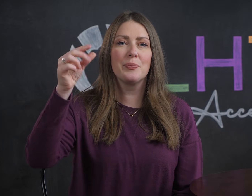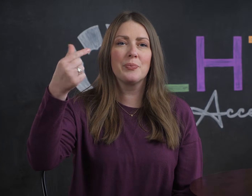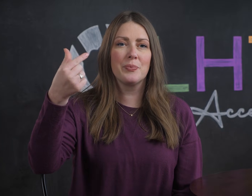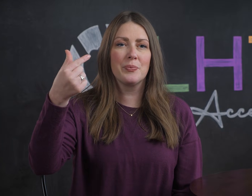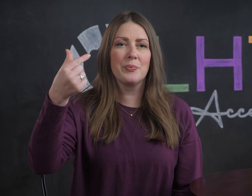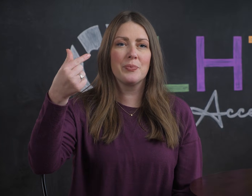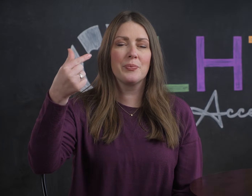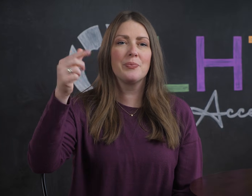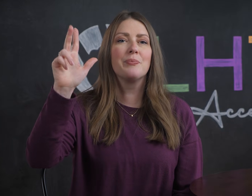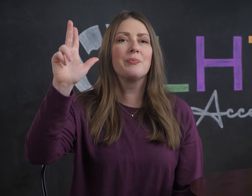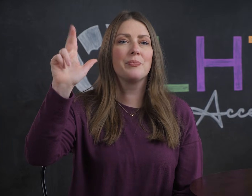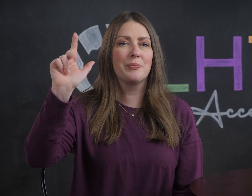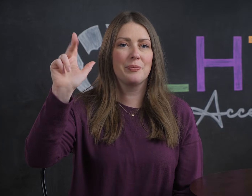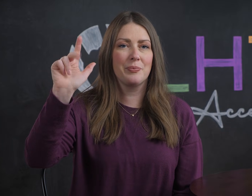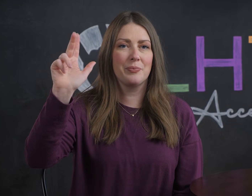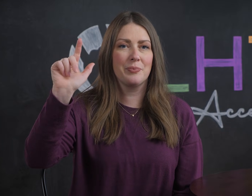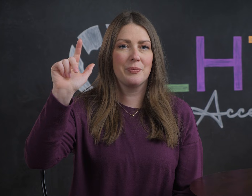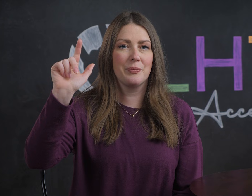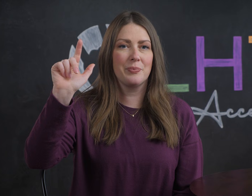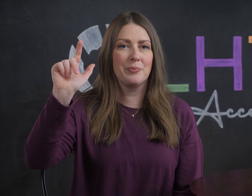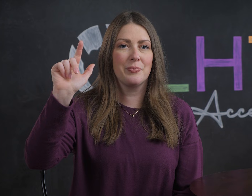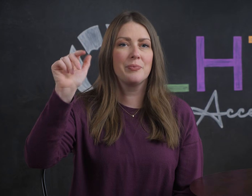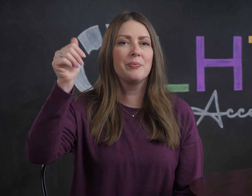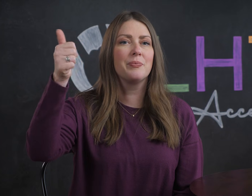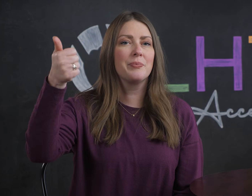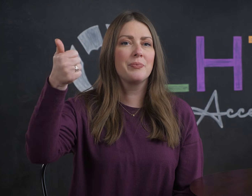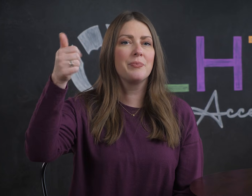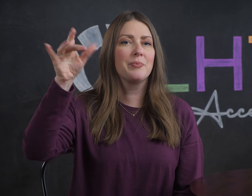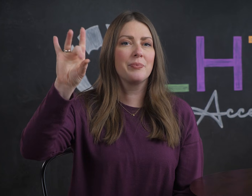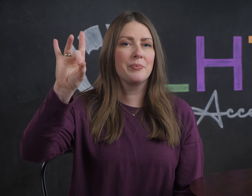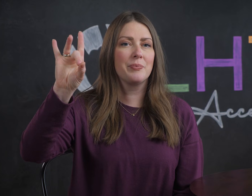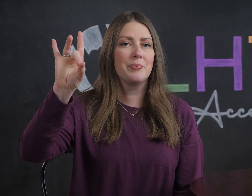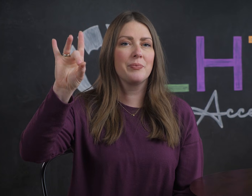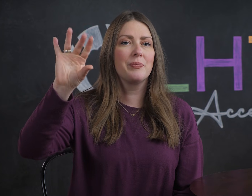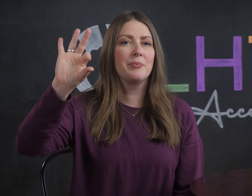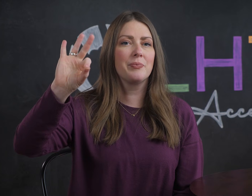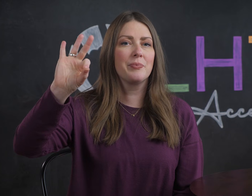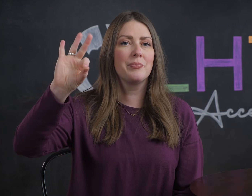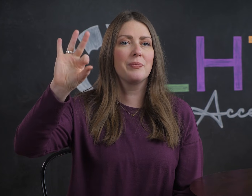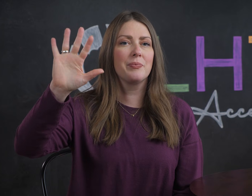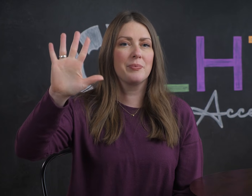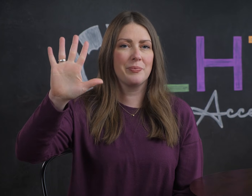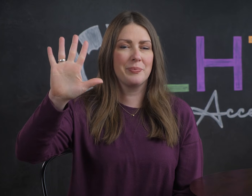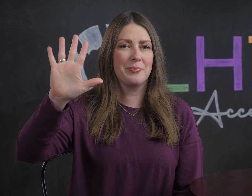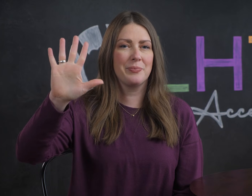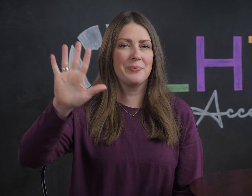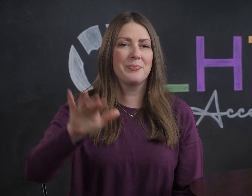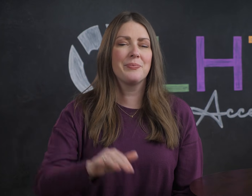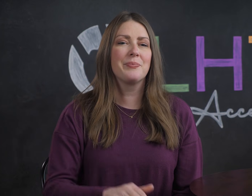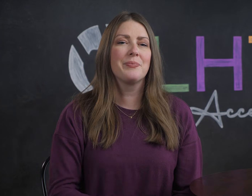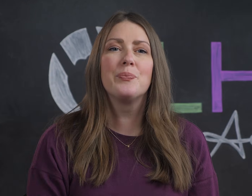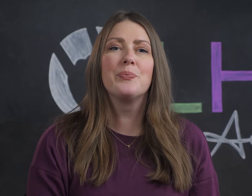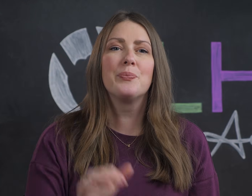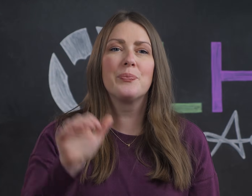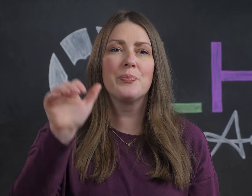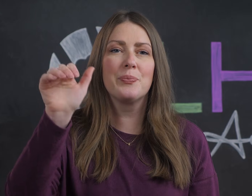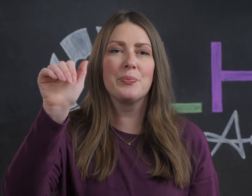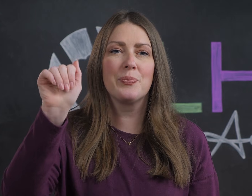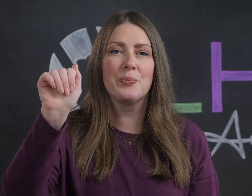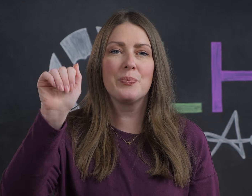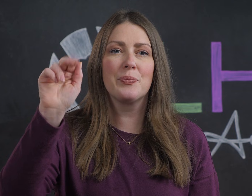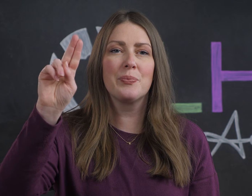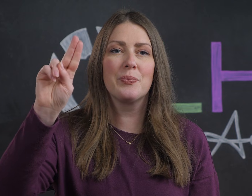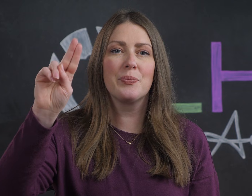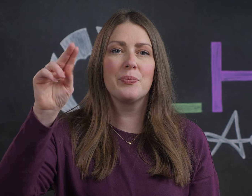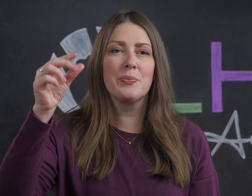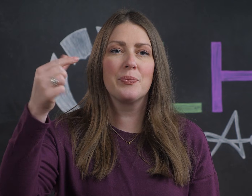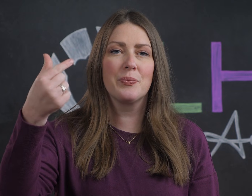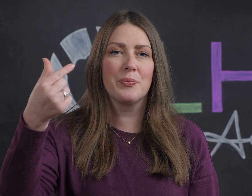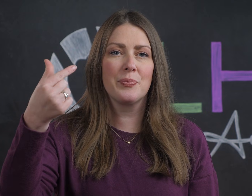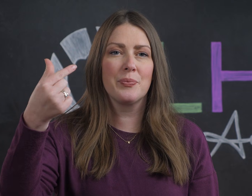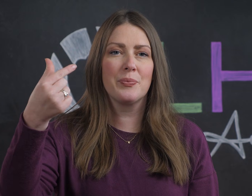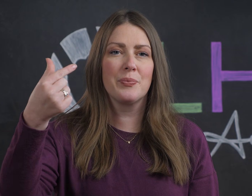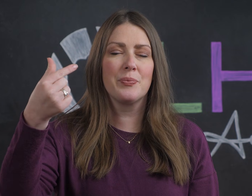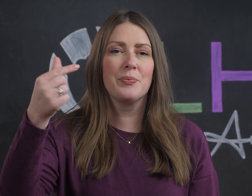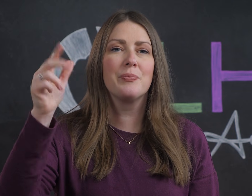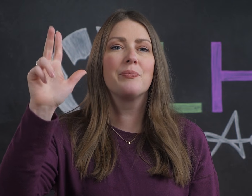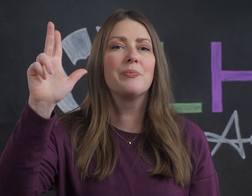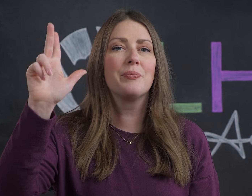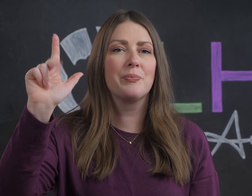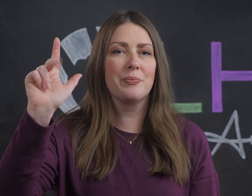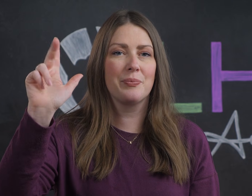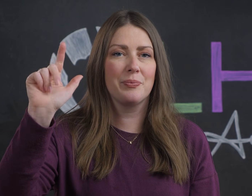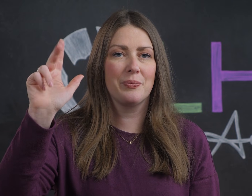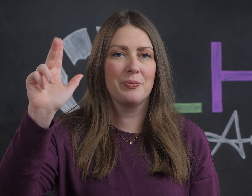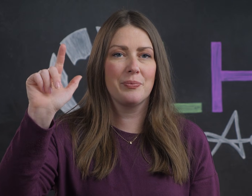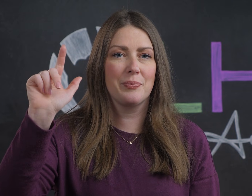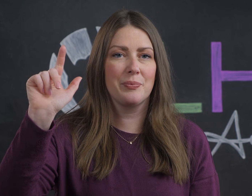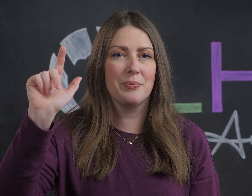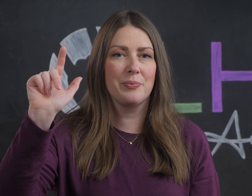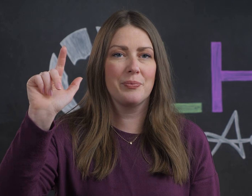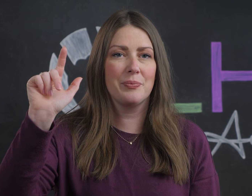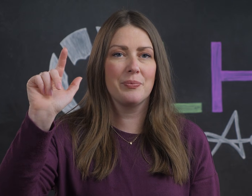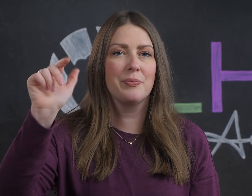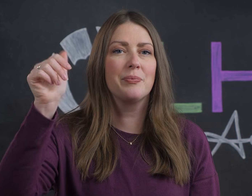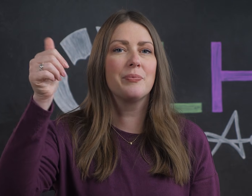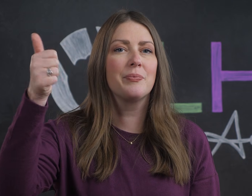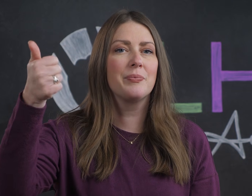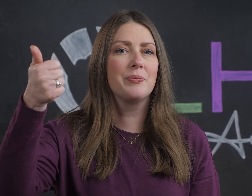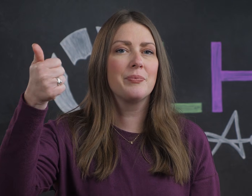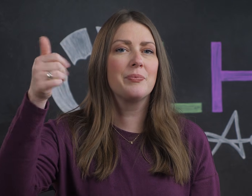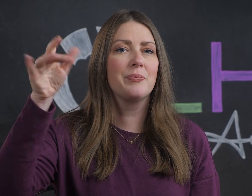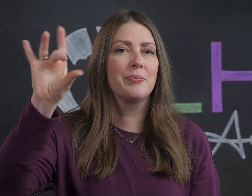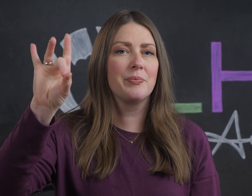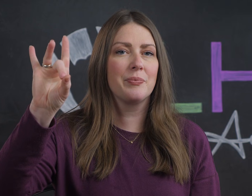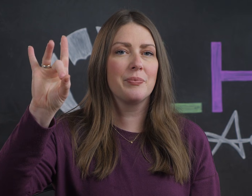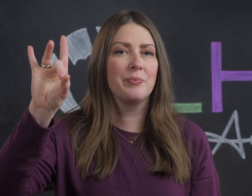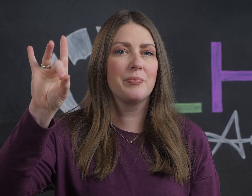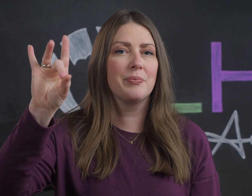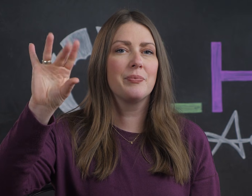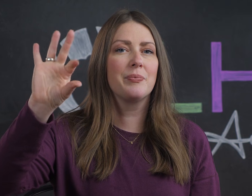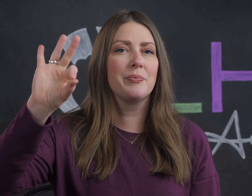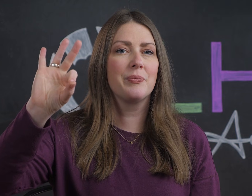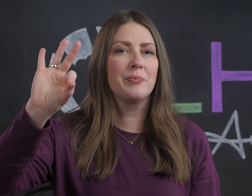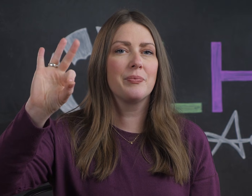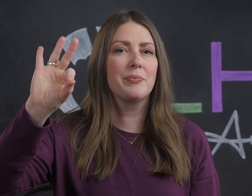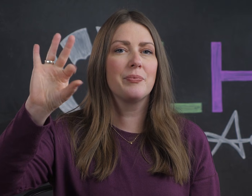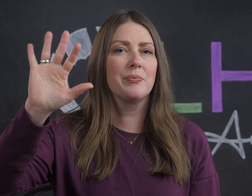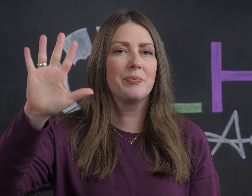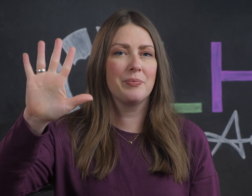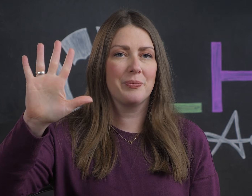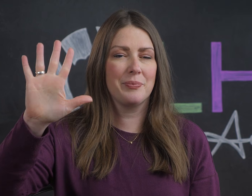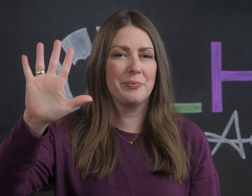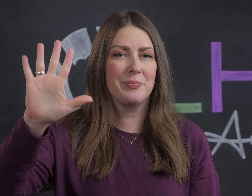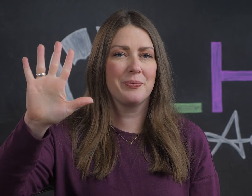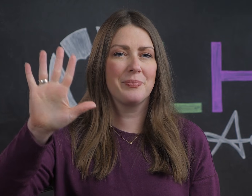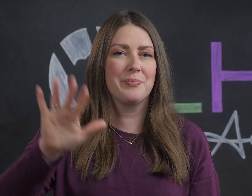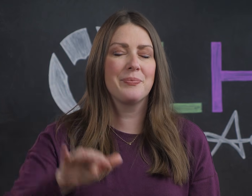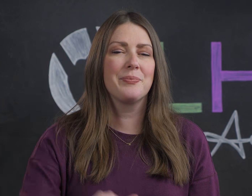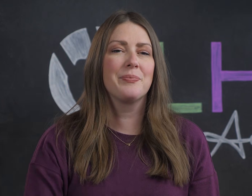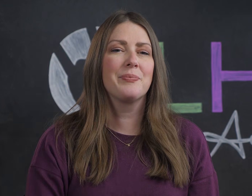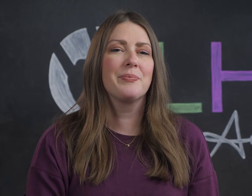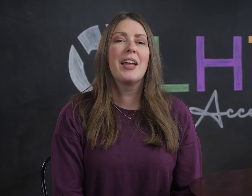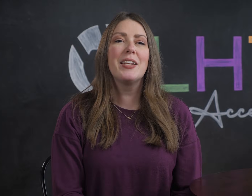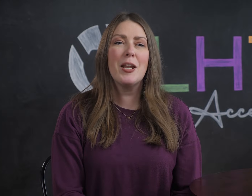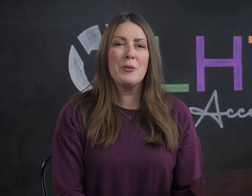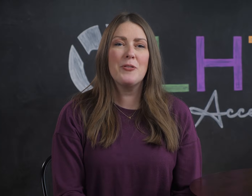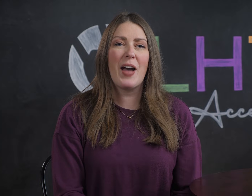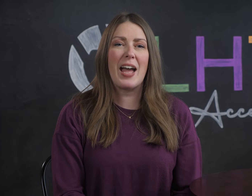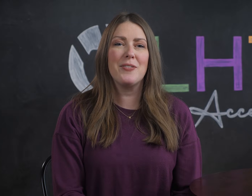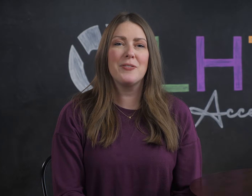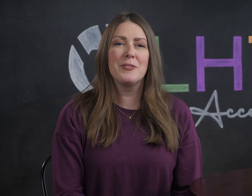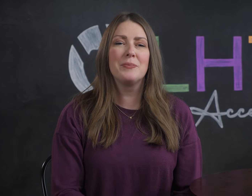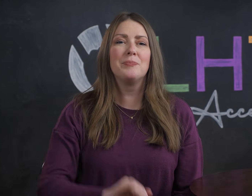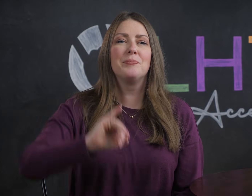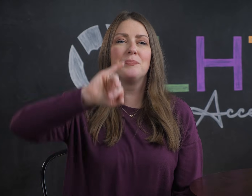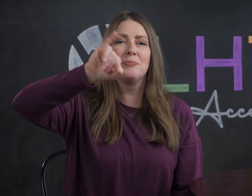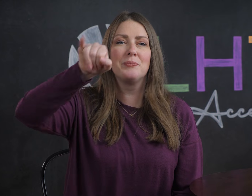Number five.